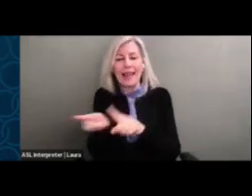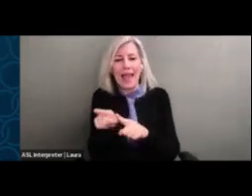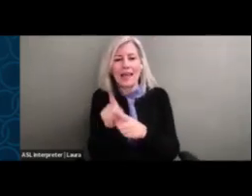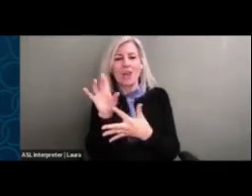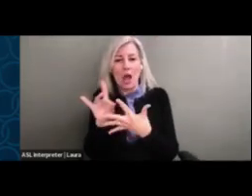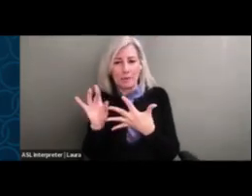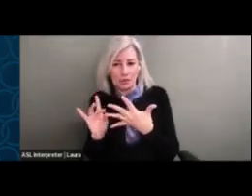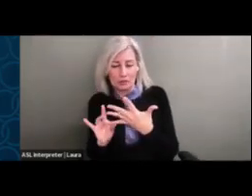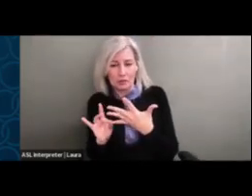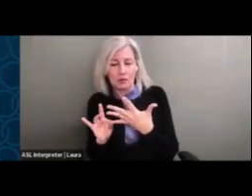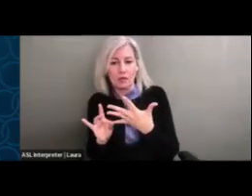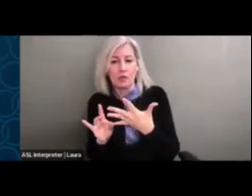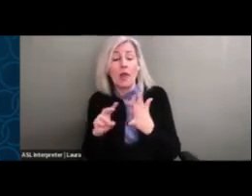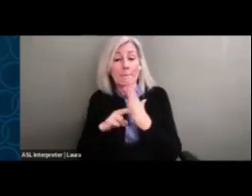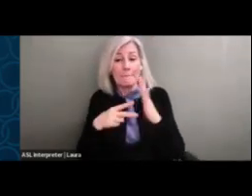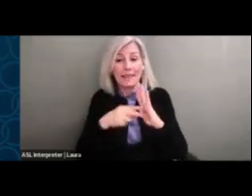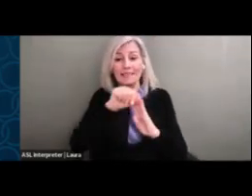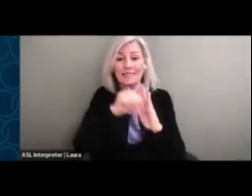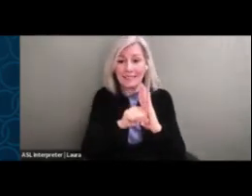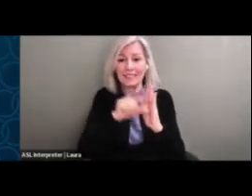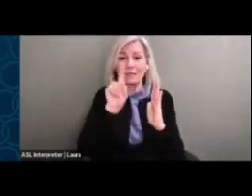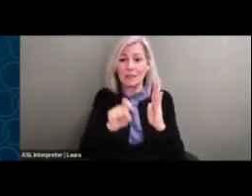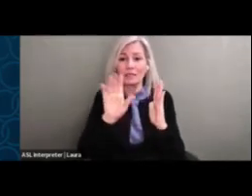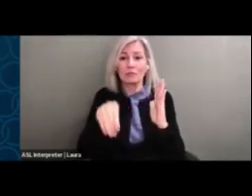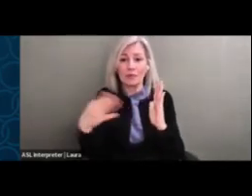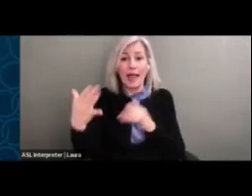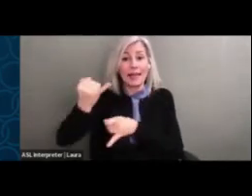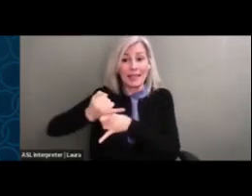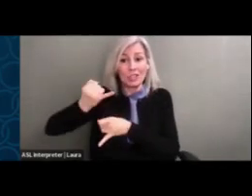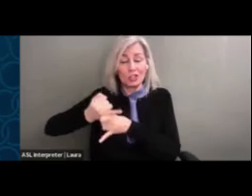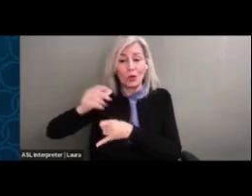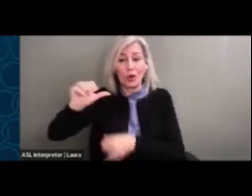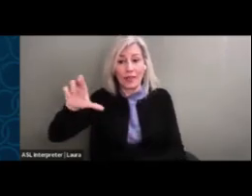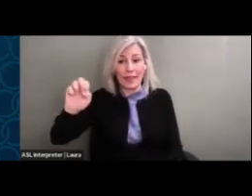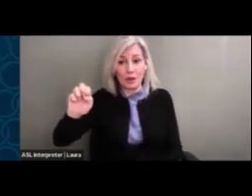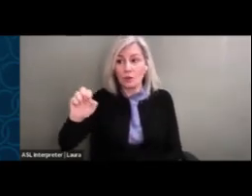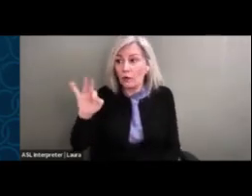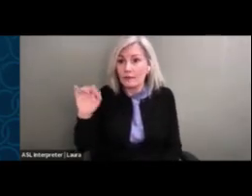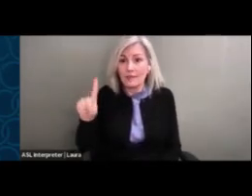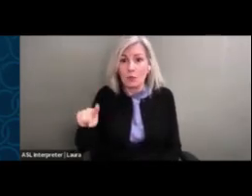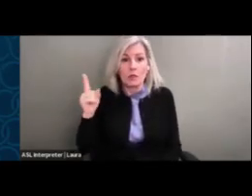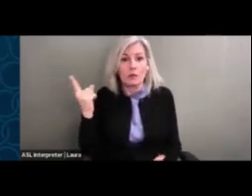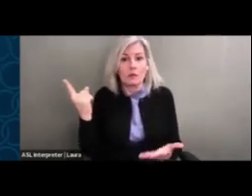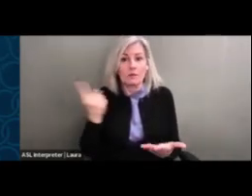that wasn't created until 20 years later, and added on as an optional service,